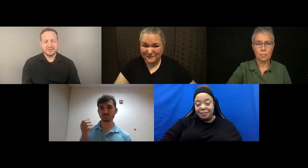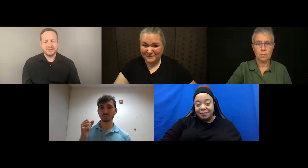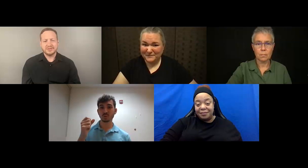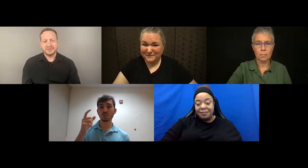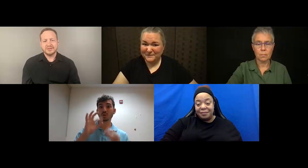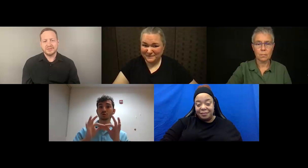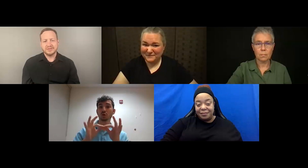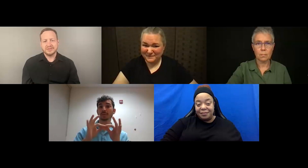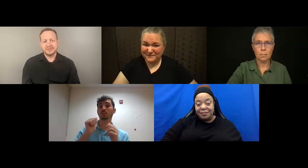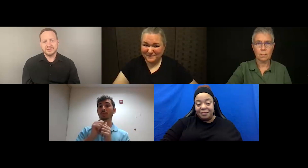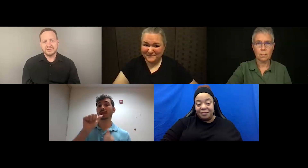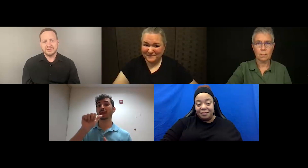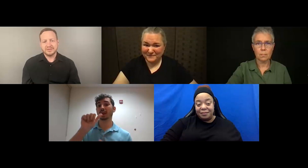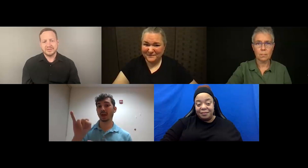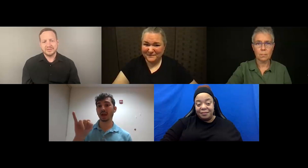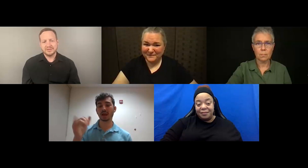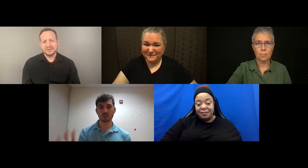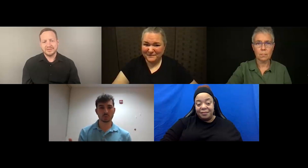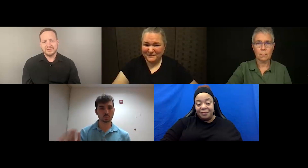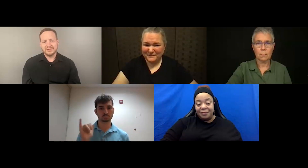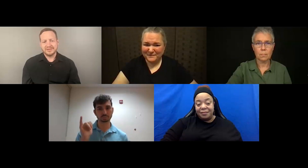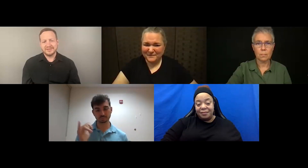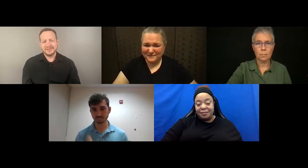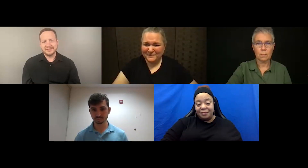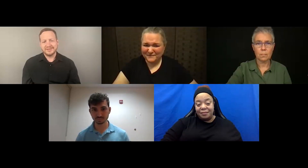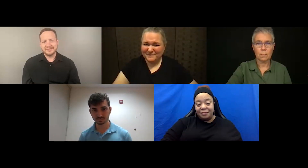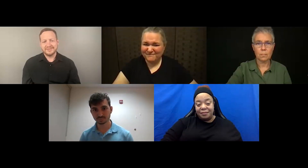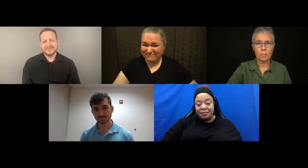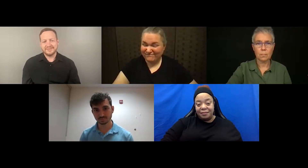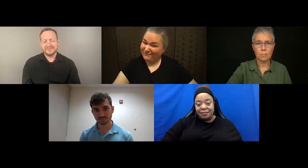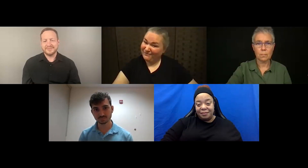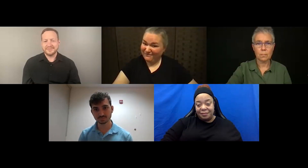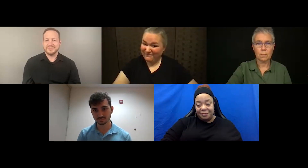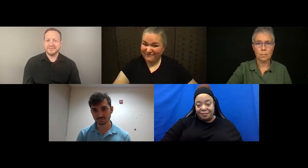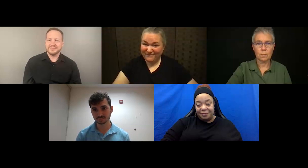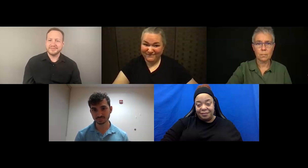data that is available... what if that data is suss? And then to go as far as interpreting with AI? Based on the